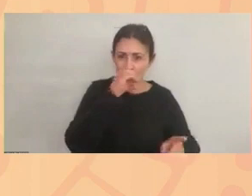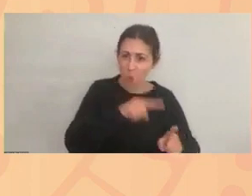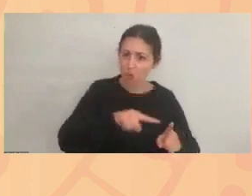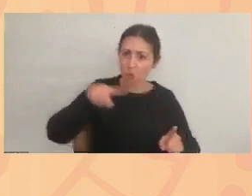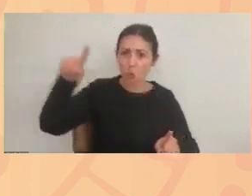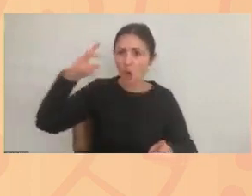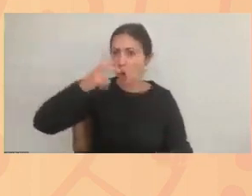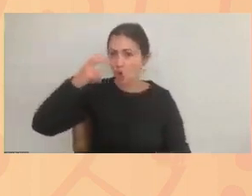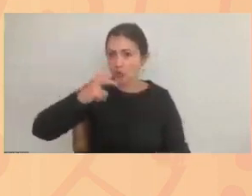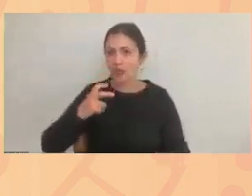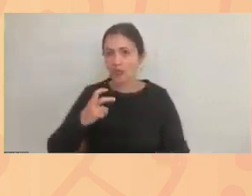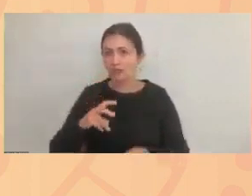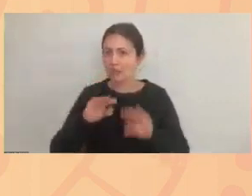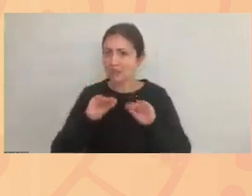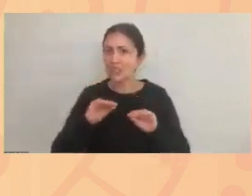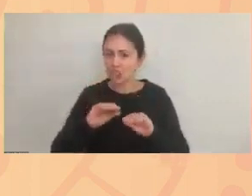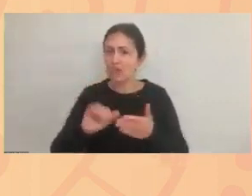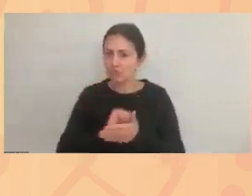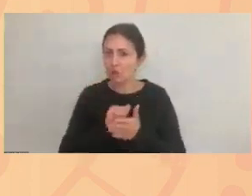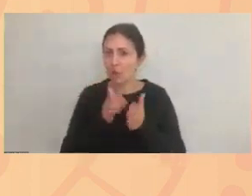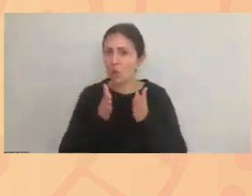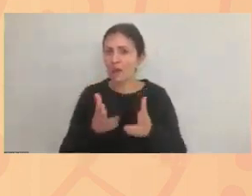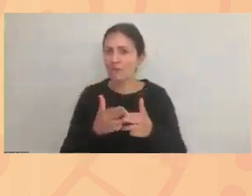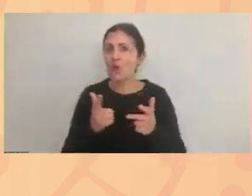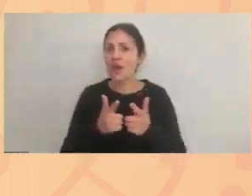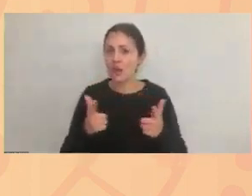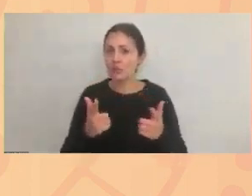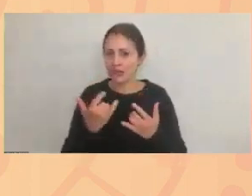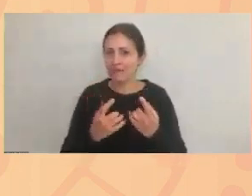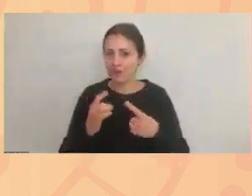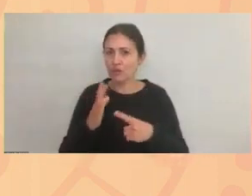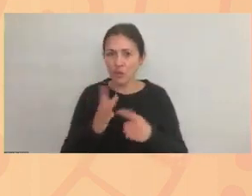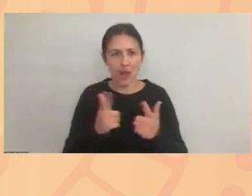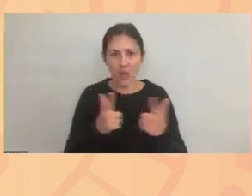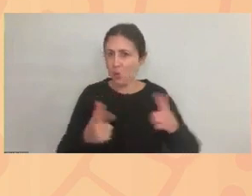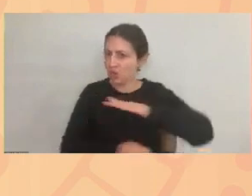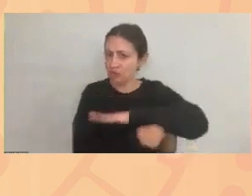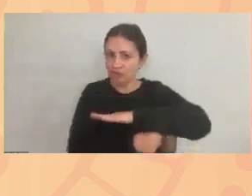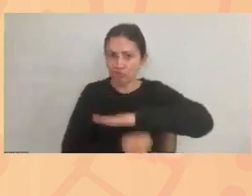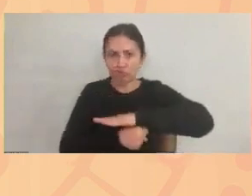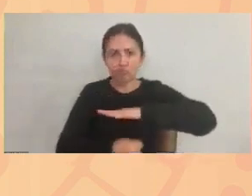Teach them properly that language is the main important thing for us.